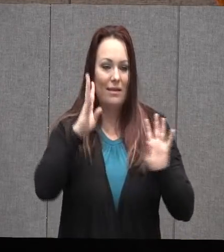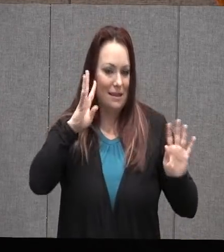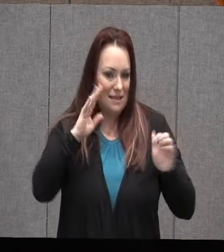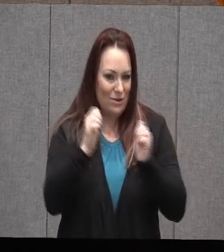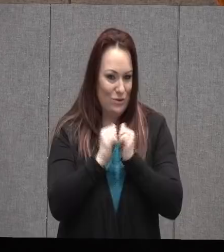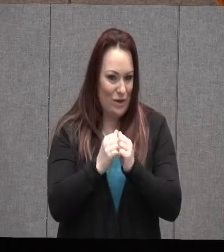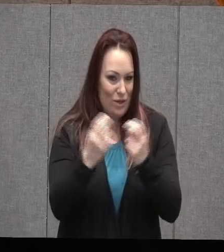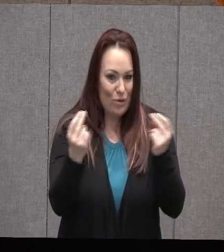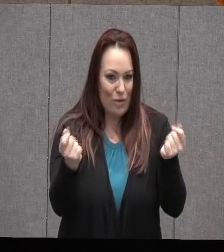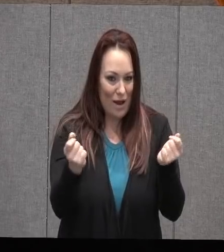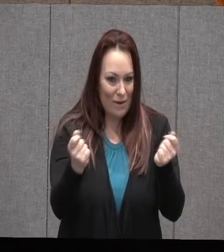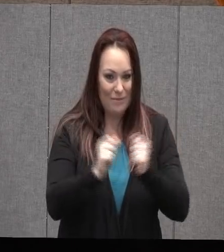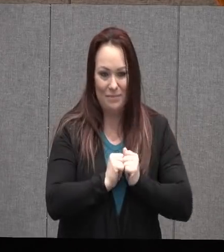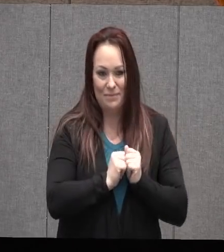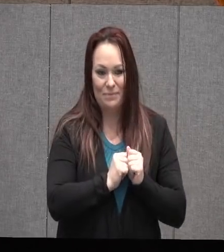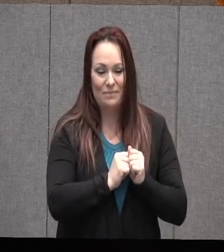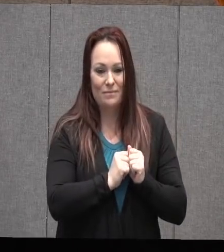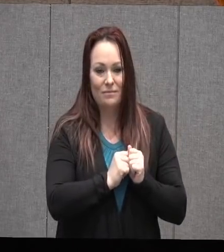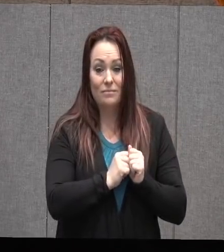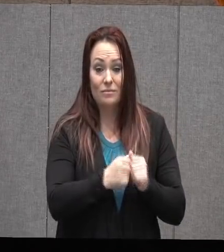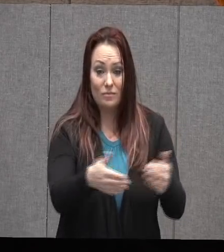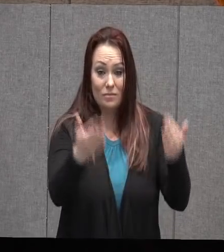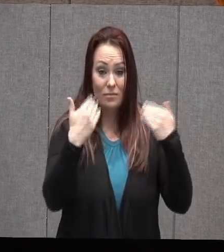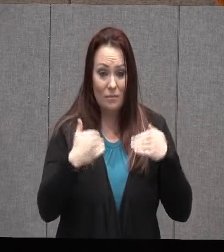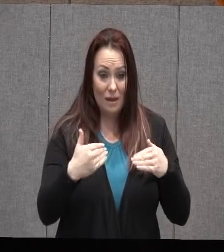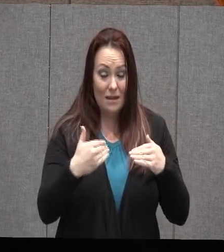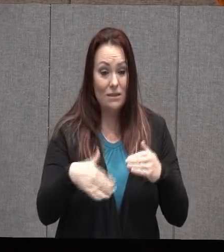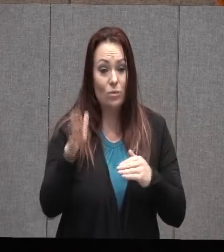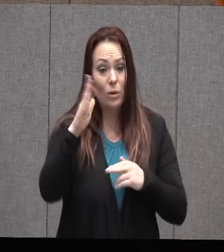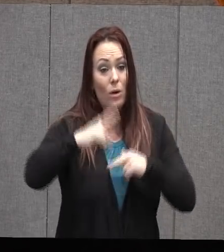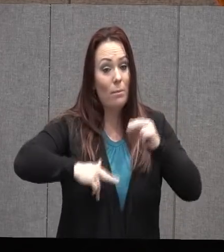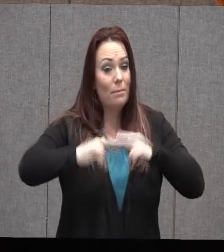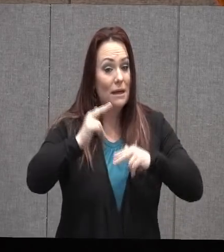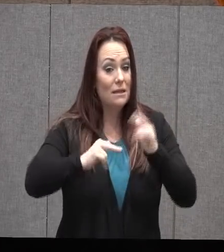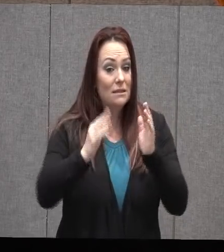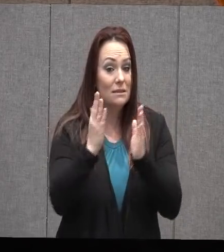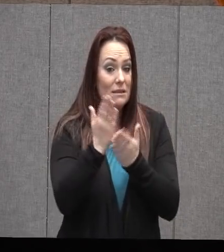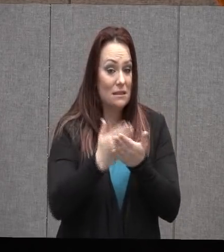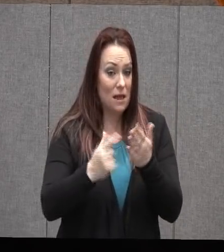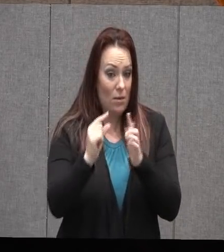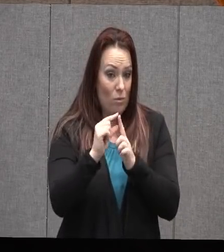So I thought next we would build some words that have a blend in them.